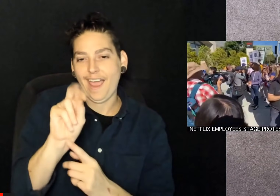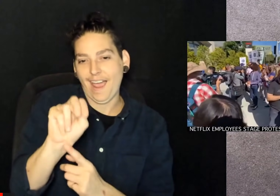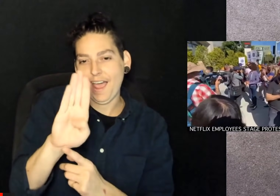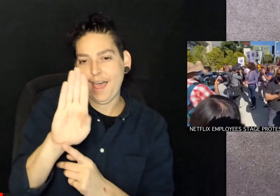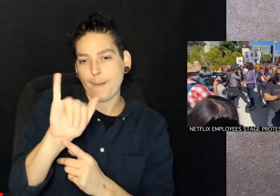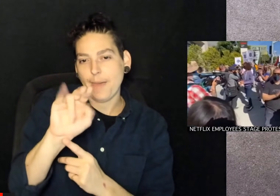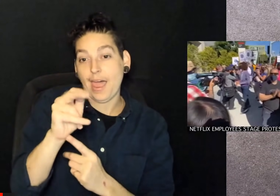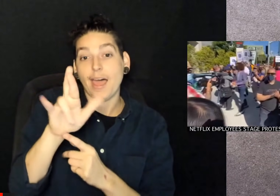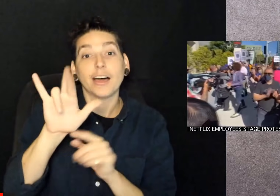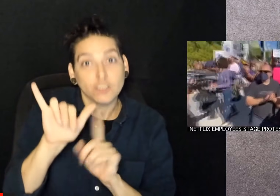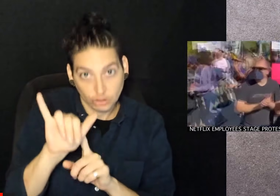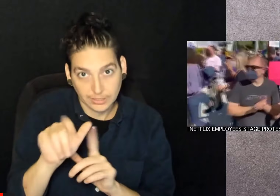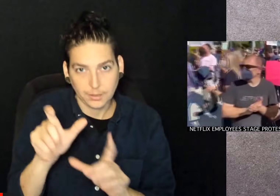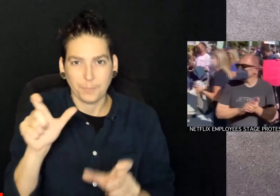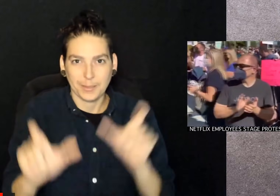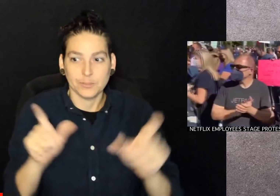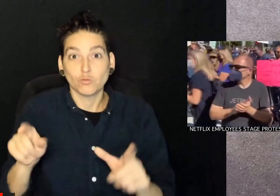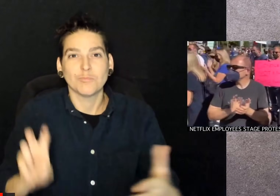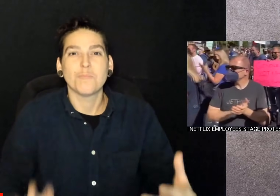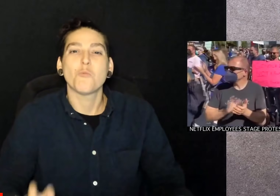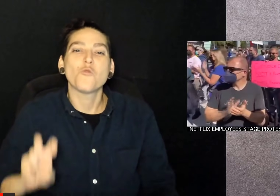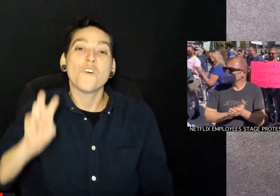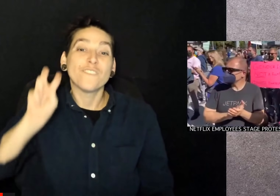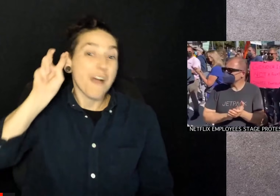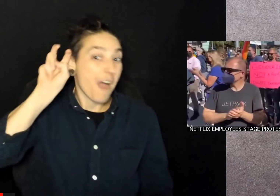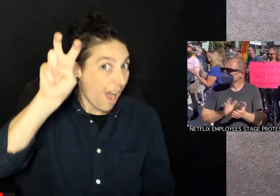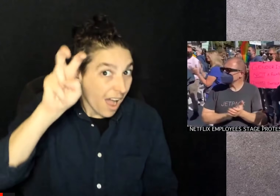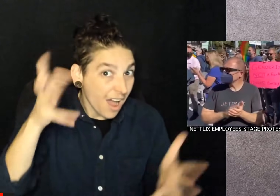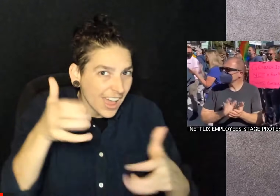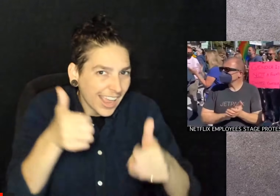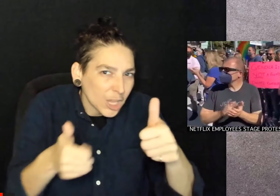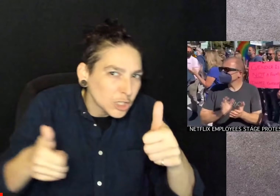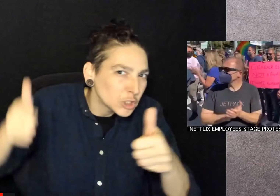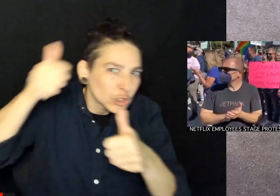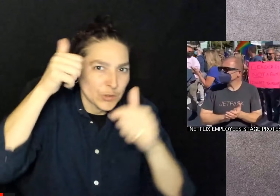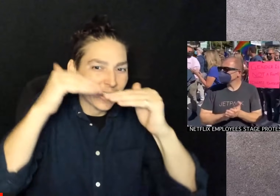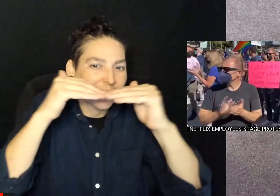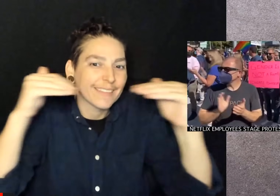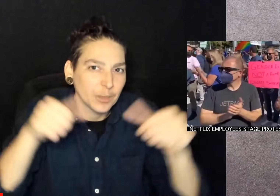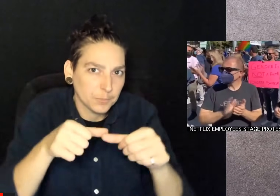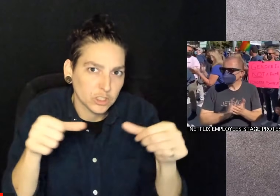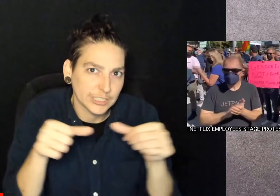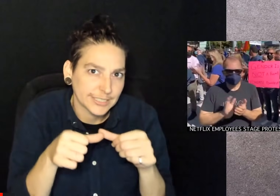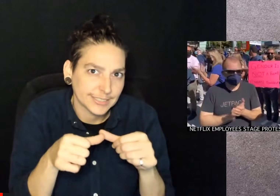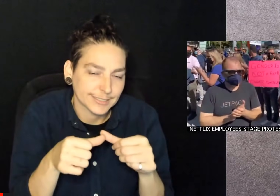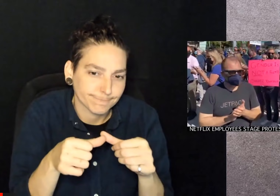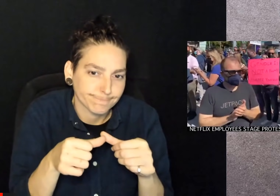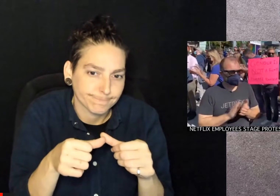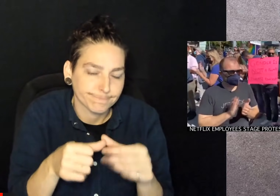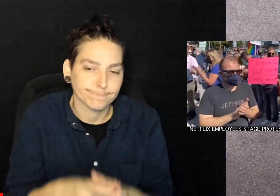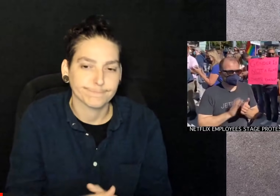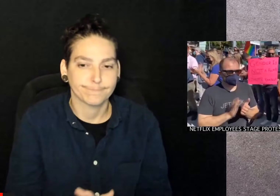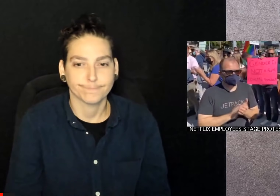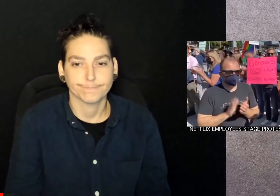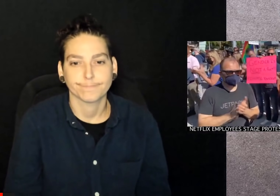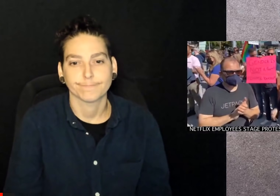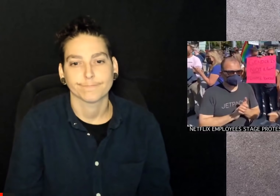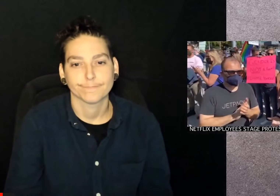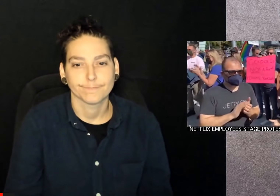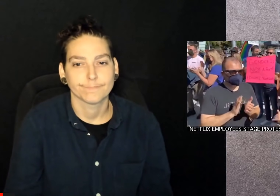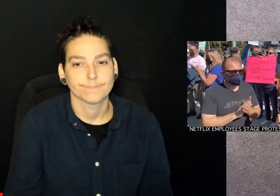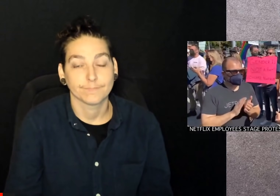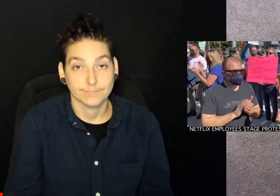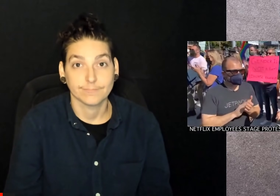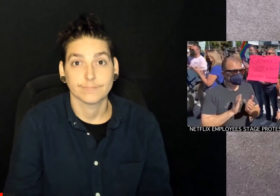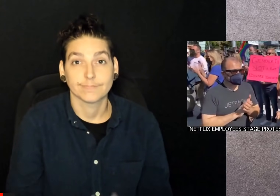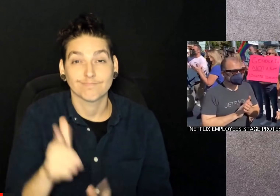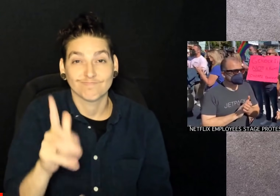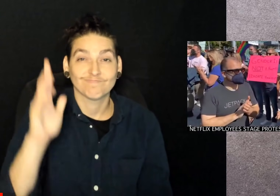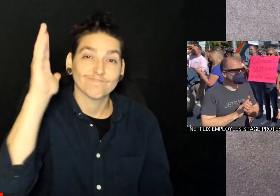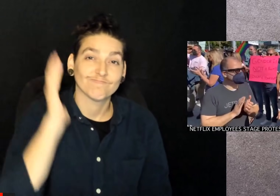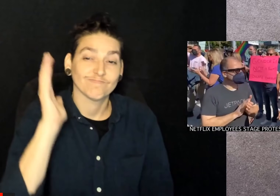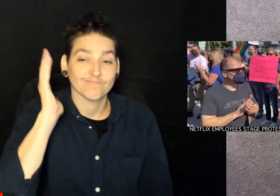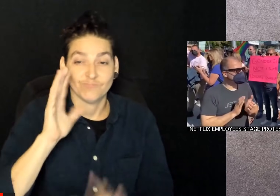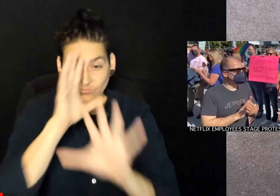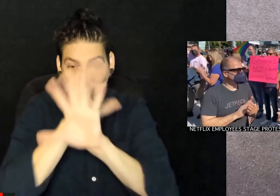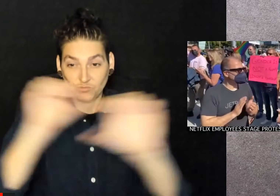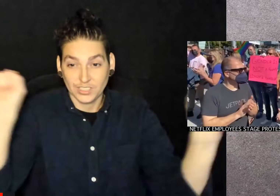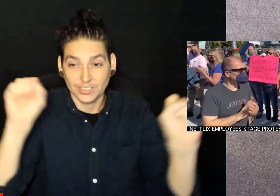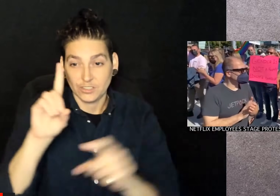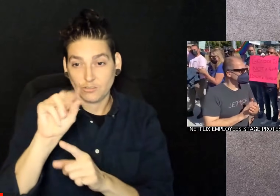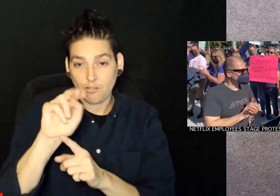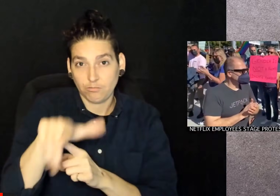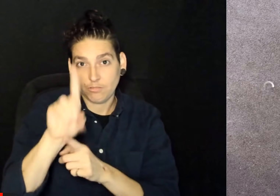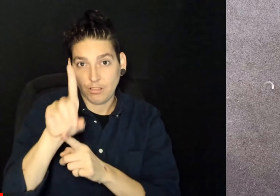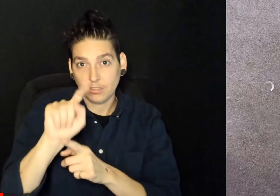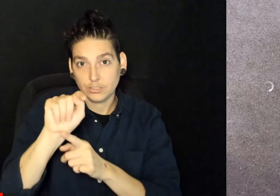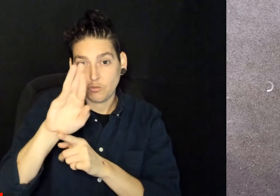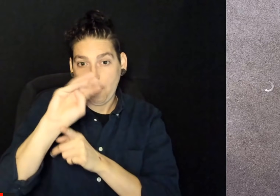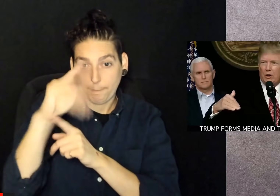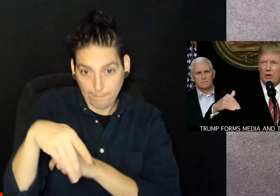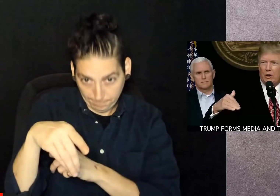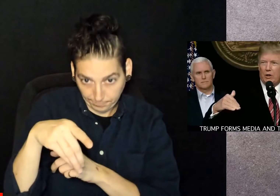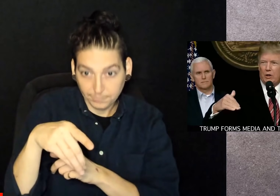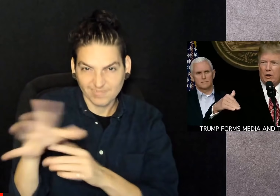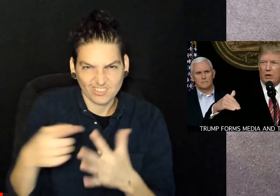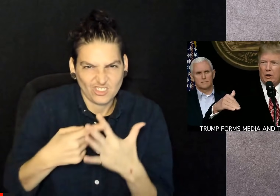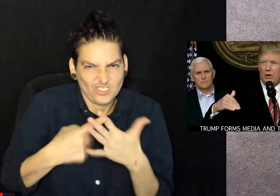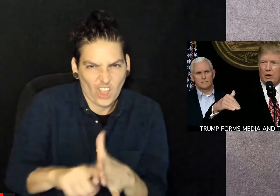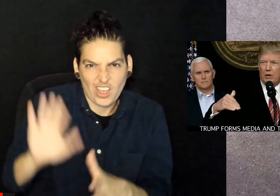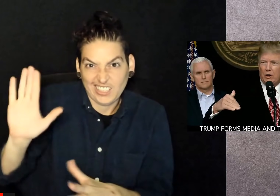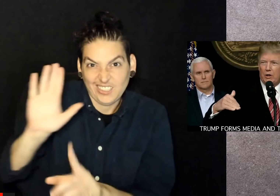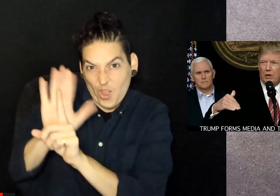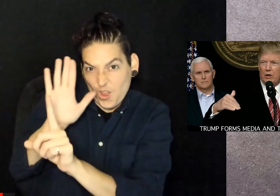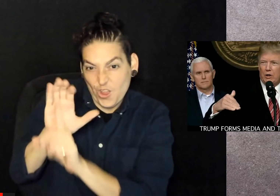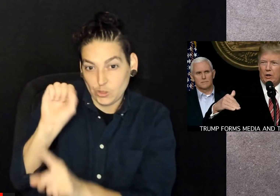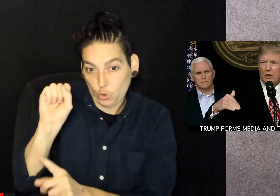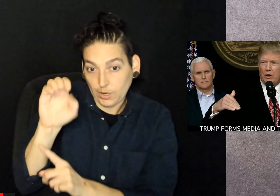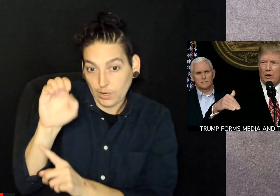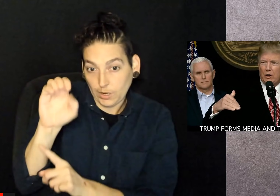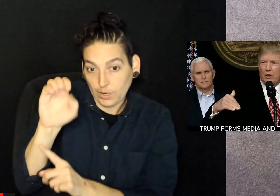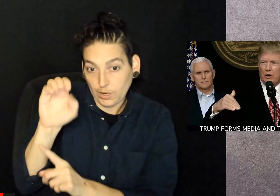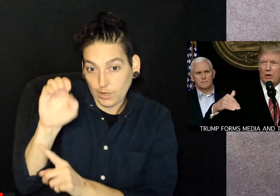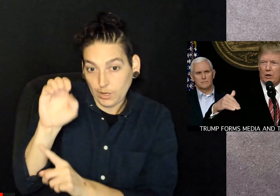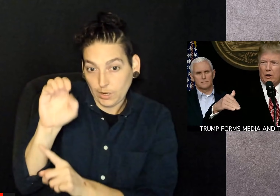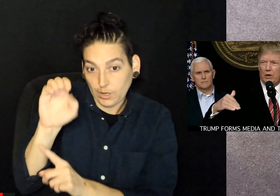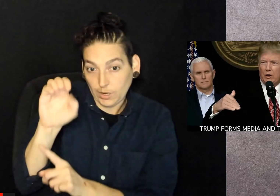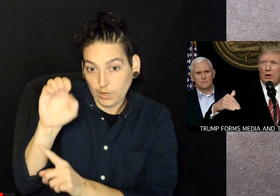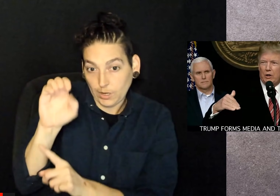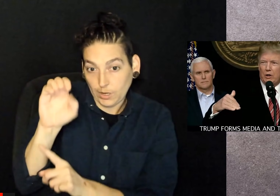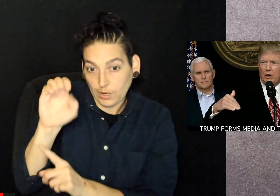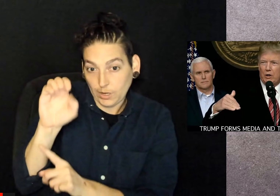and non-binary people to executive level positions former President Donald Trump is starting